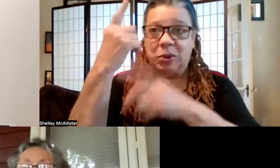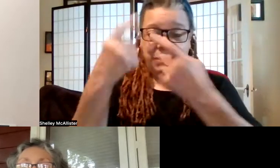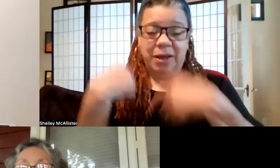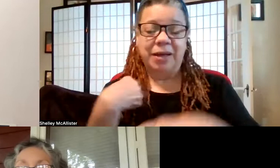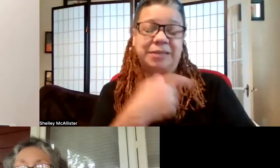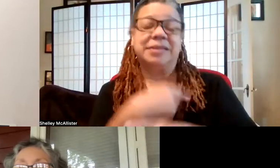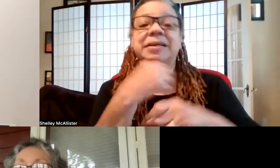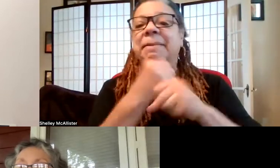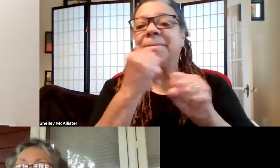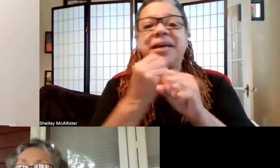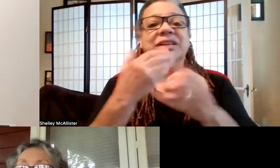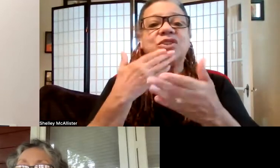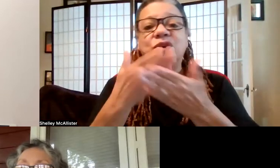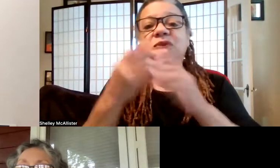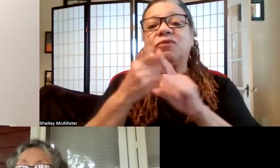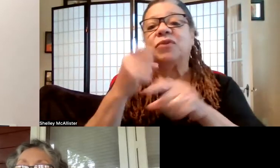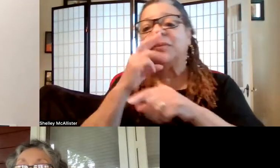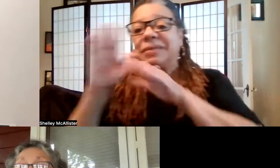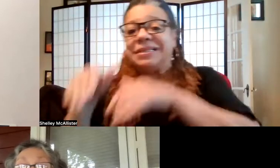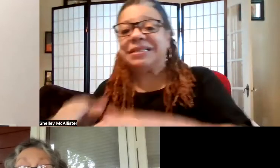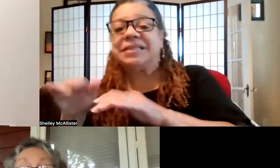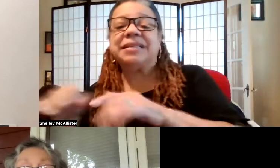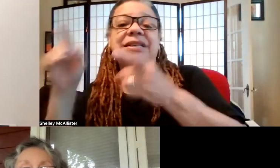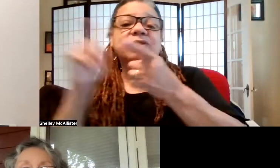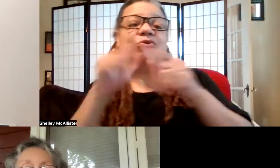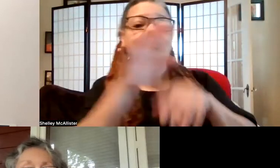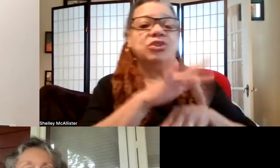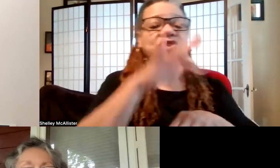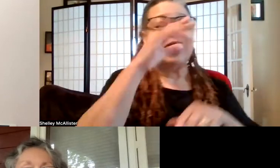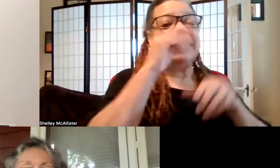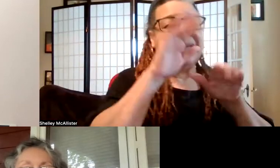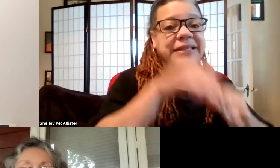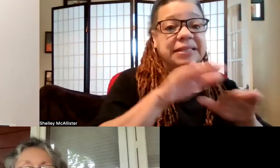from sea to shining sea. The last refrain is different, it says: